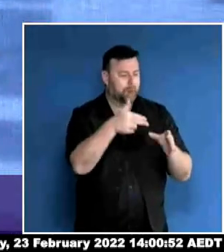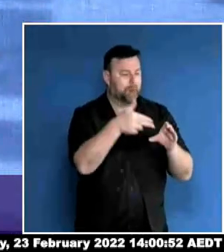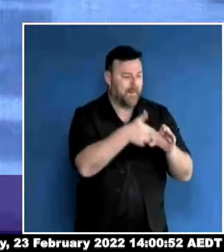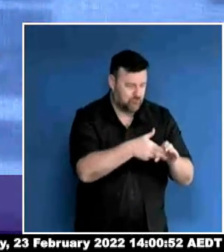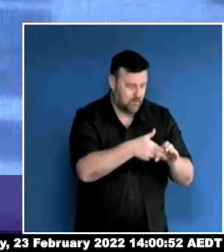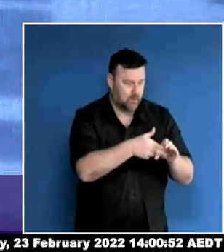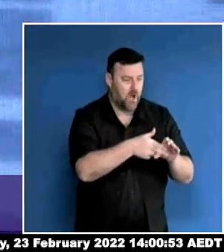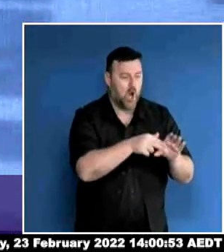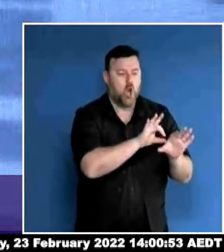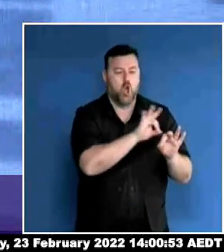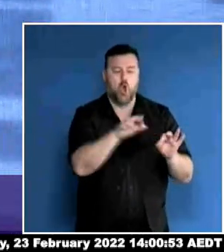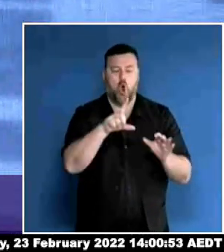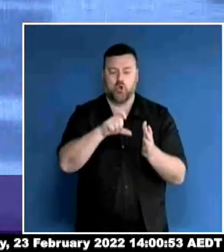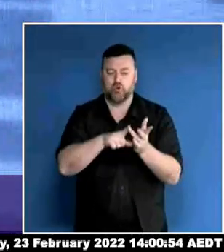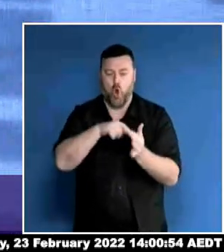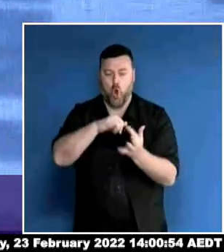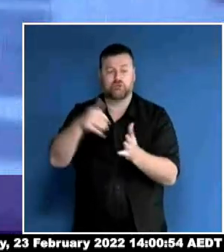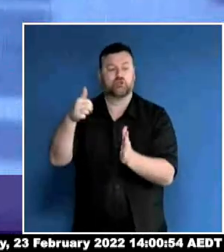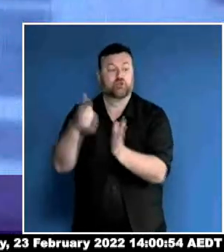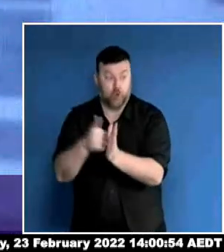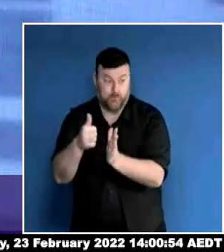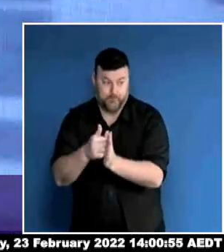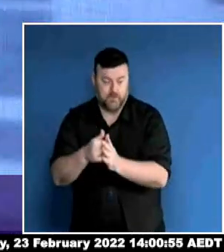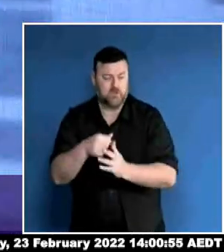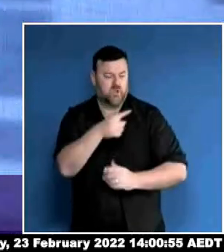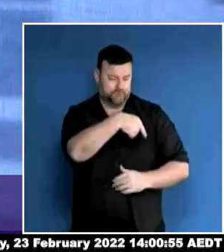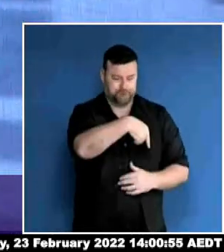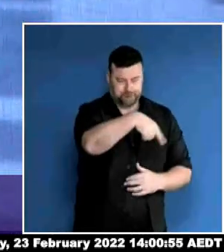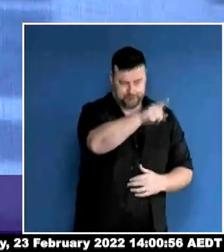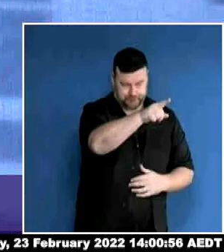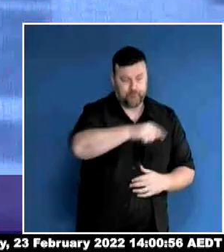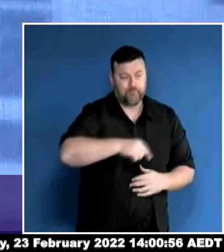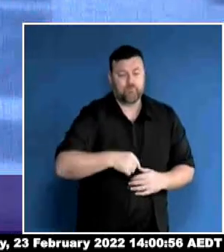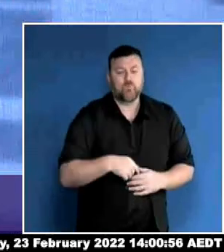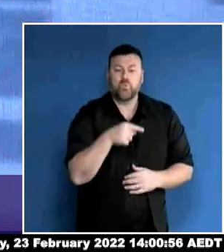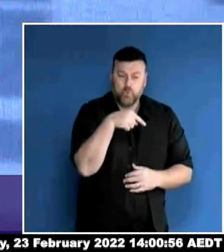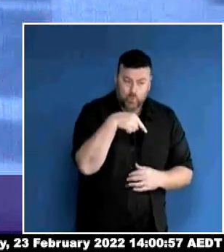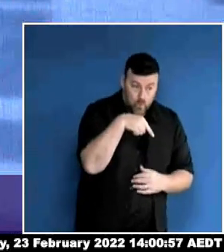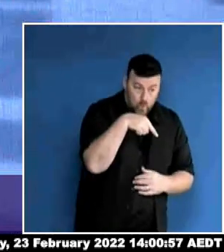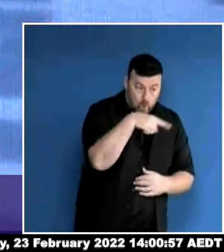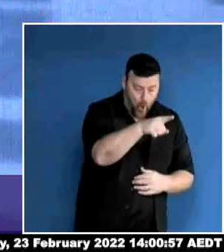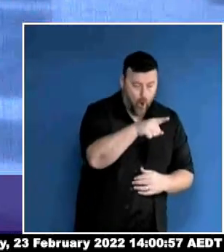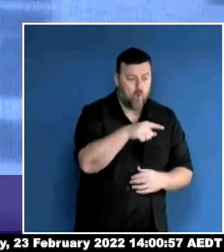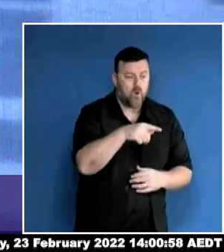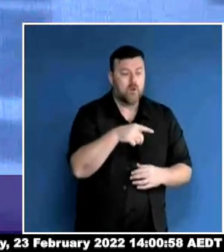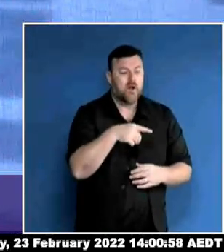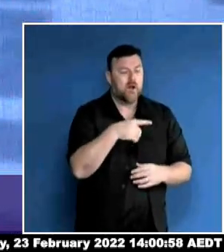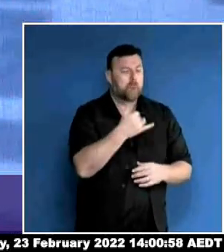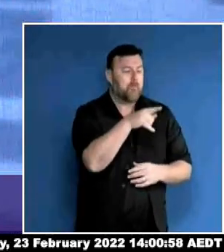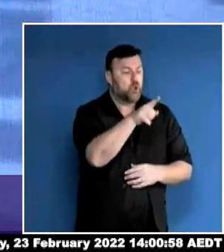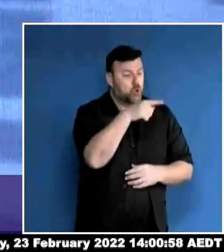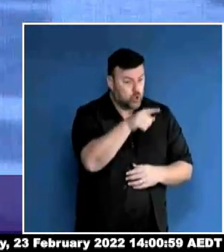So he said, "Why don't you go and pay for what's needed, keep the receipts and he would